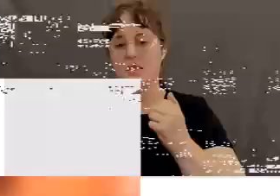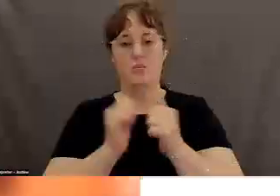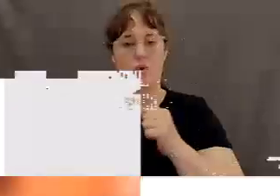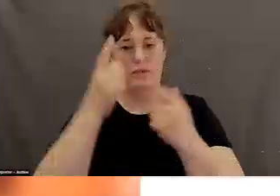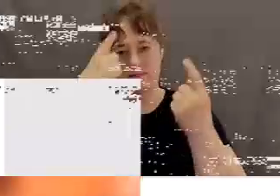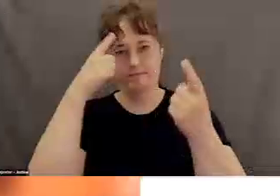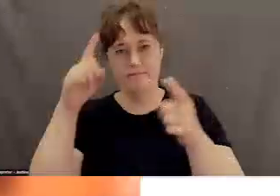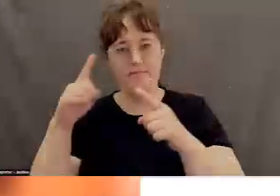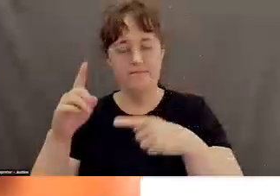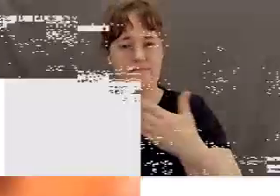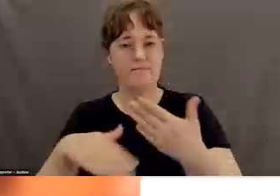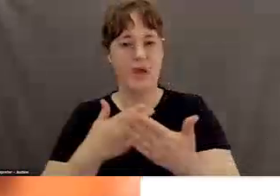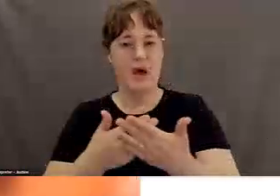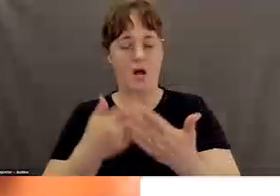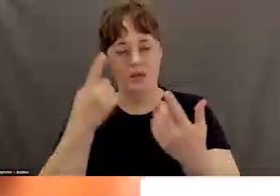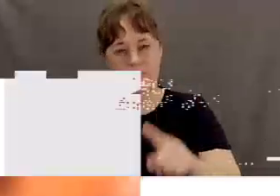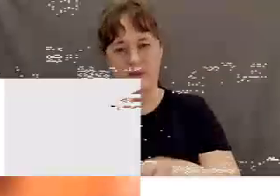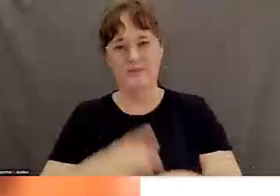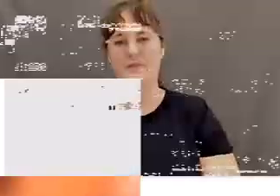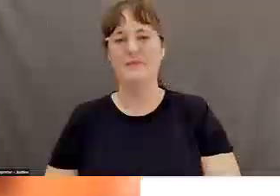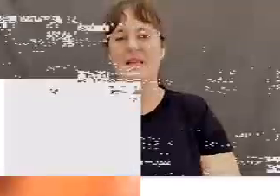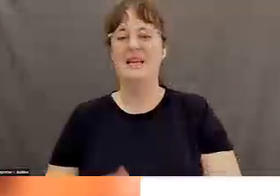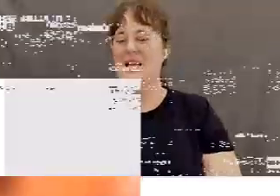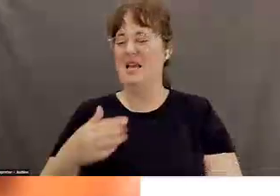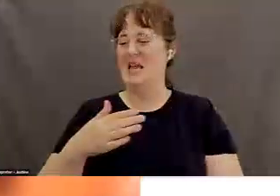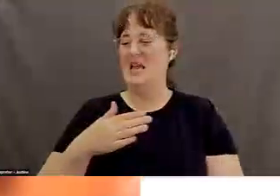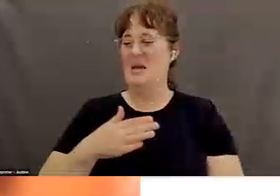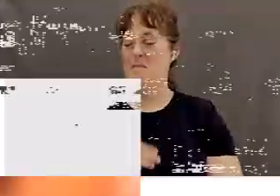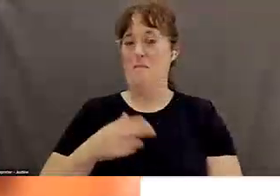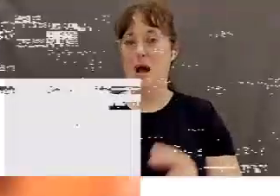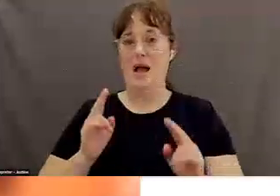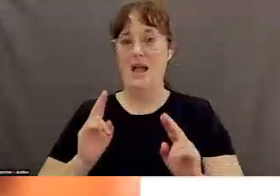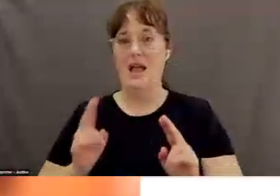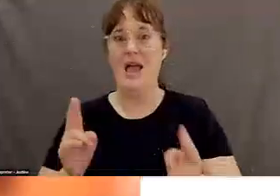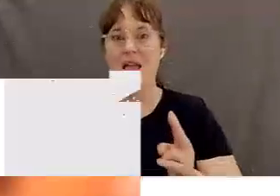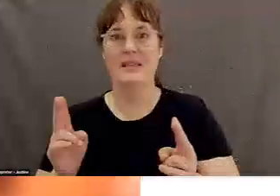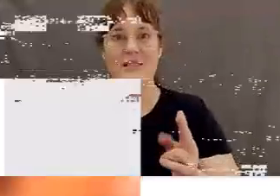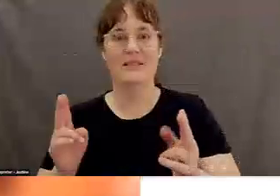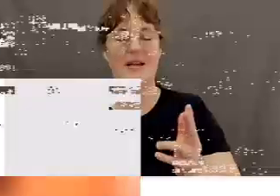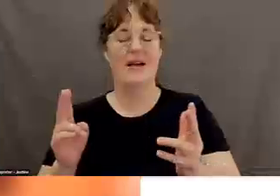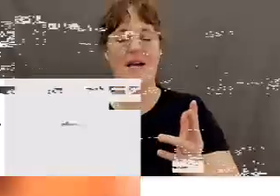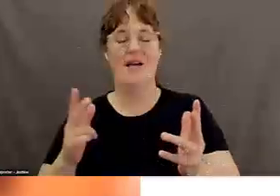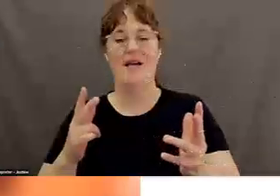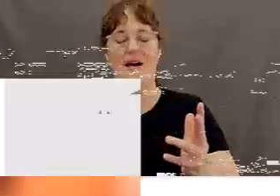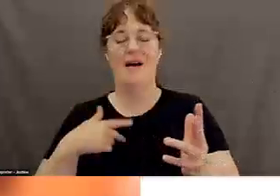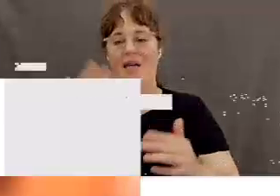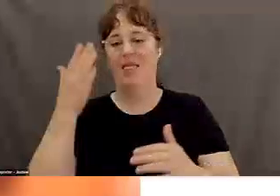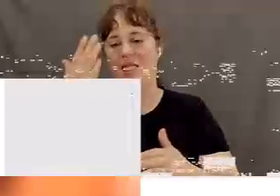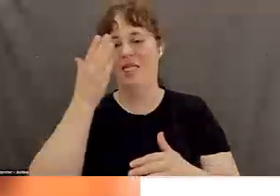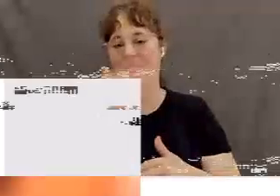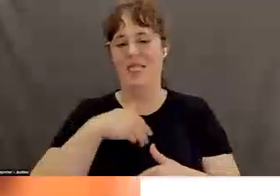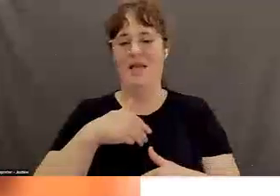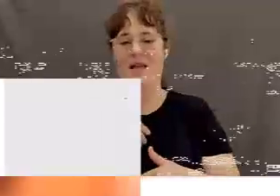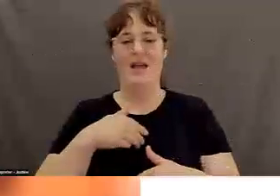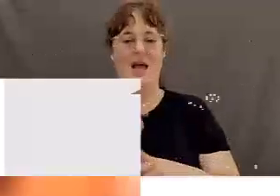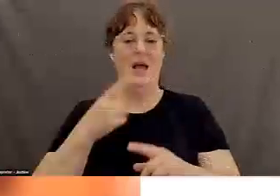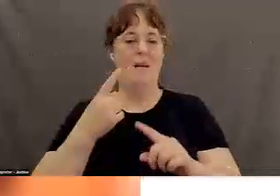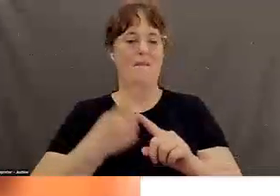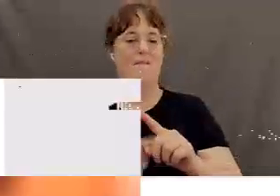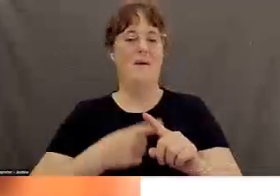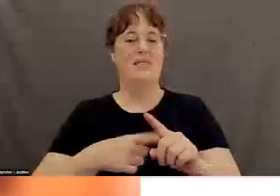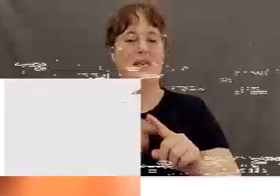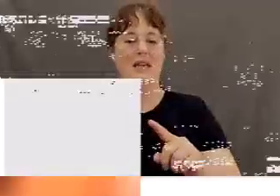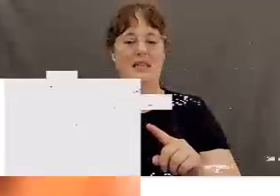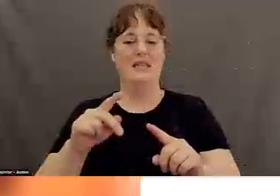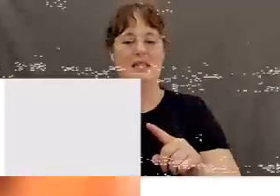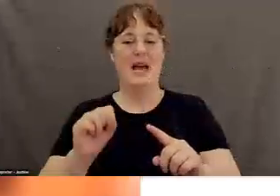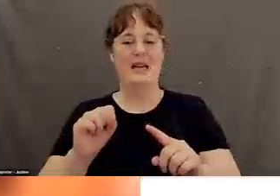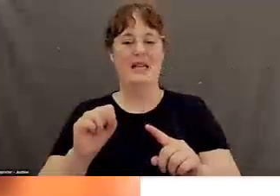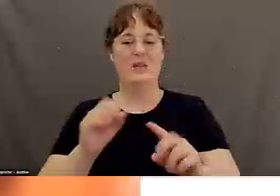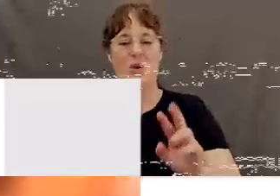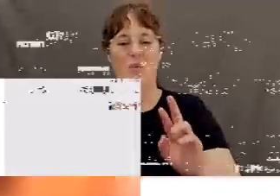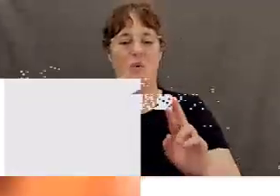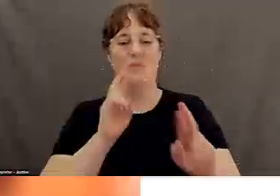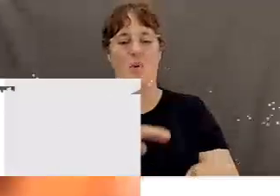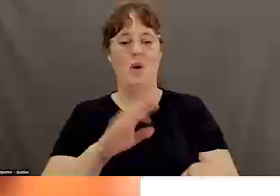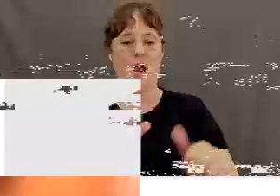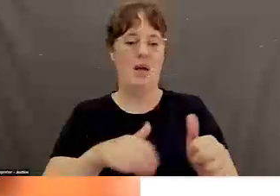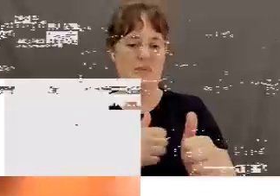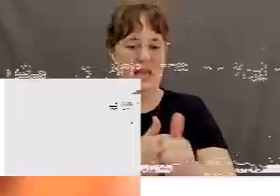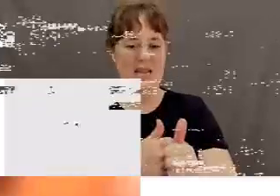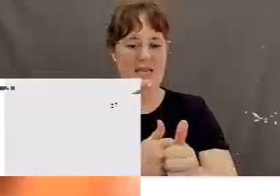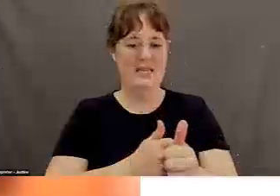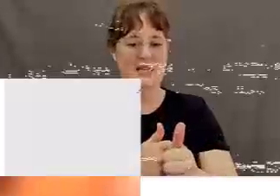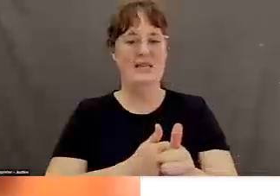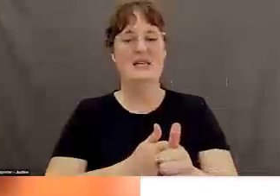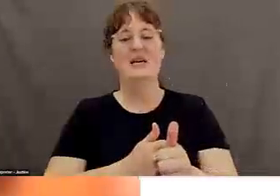Boardroom: In my haste, thank you all. In my haste, I missed the System Expansion Monthly Status Report update from Terri Mestas, our Capital Delivery Deputy CEO.